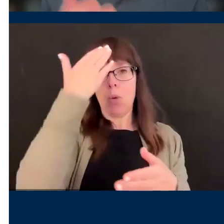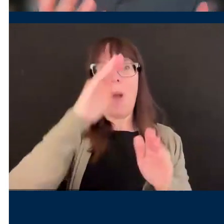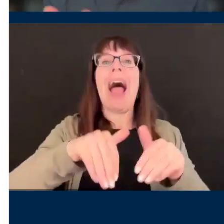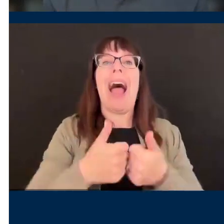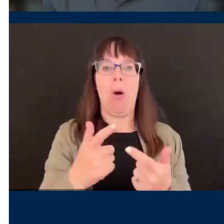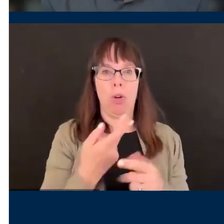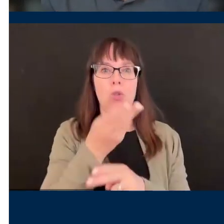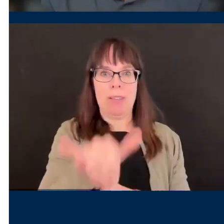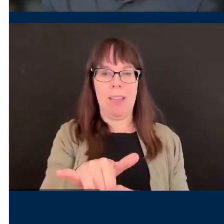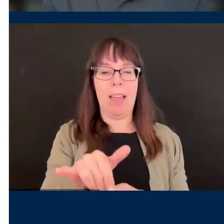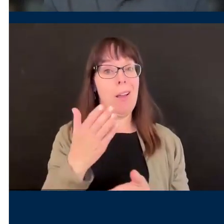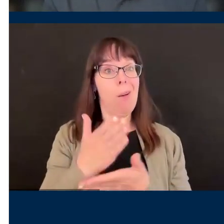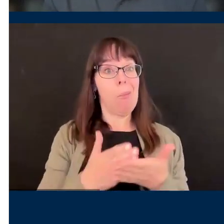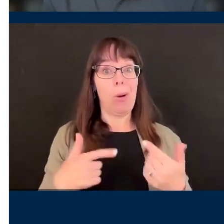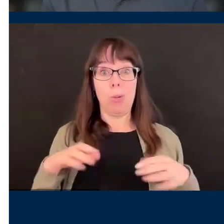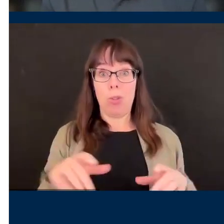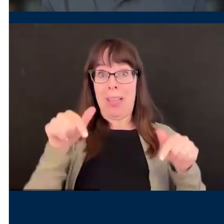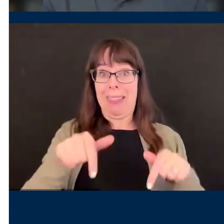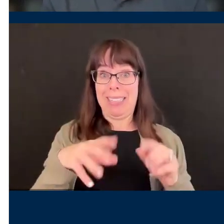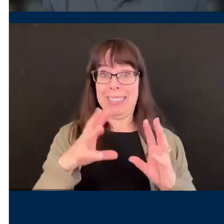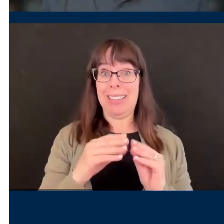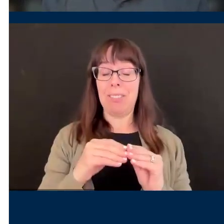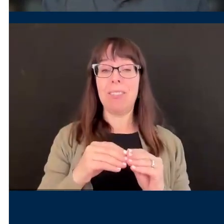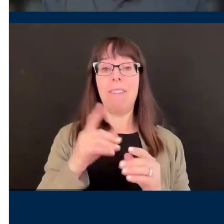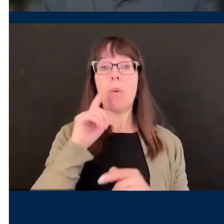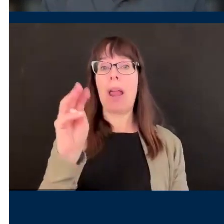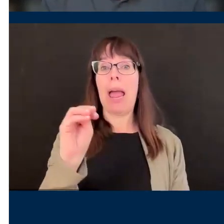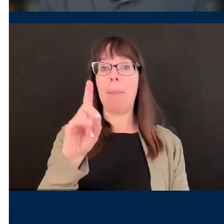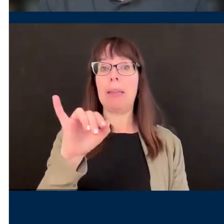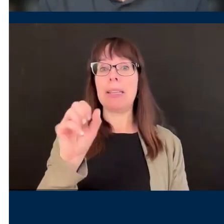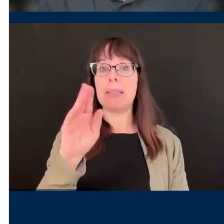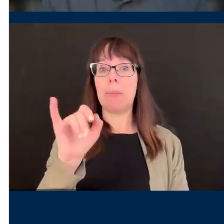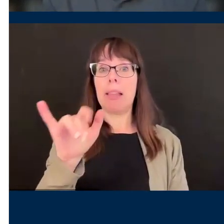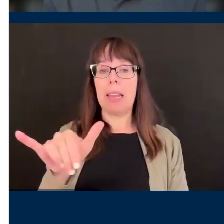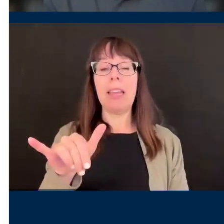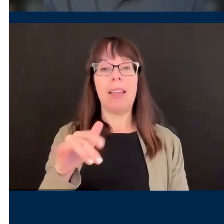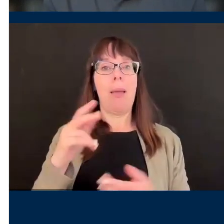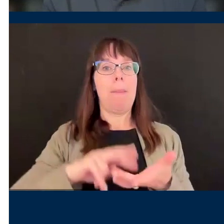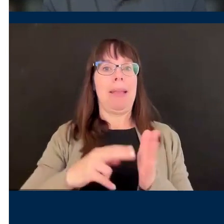Part of what we're trying to do here in disability is to have this next generation of